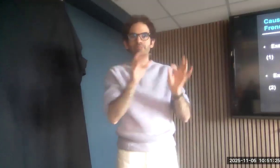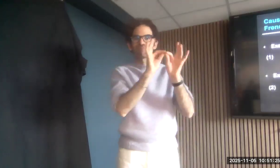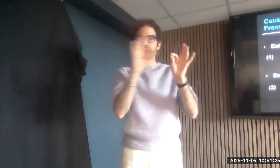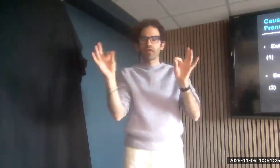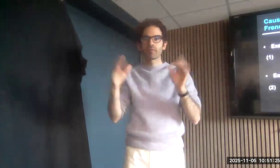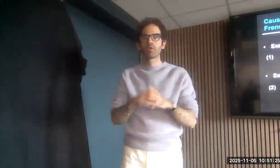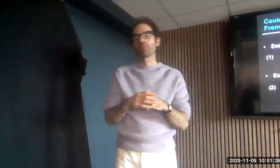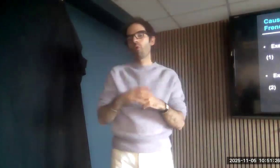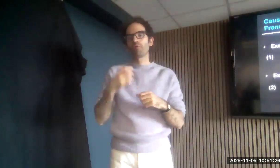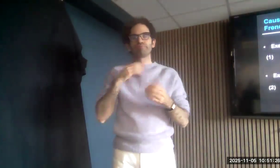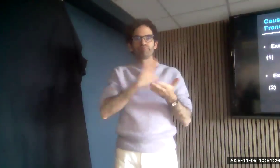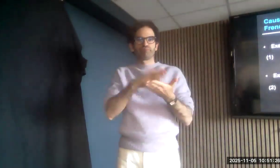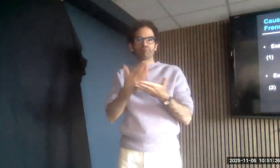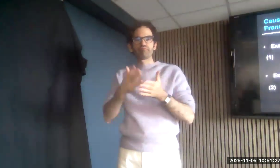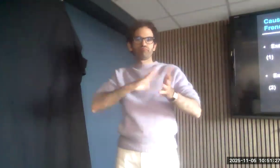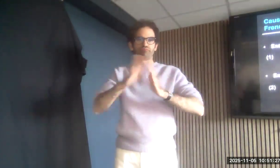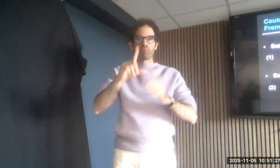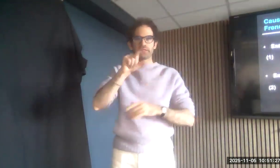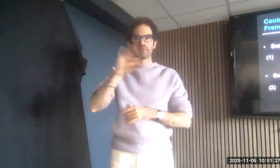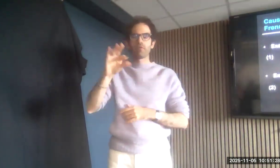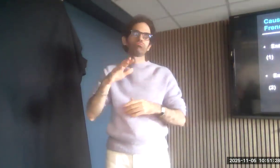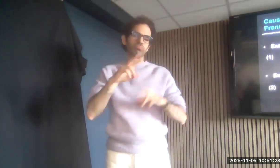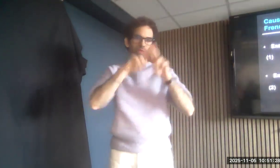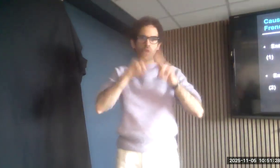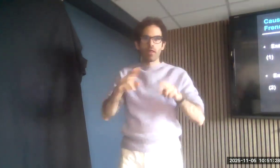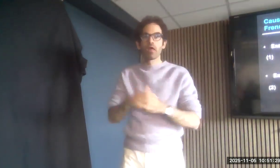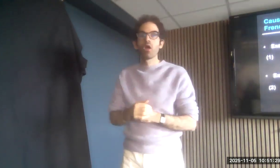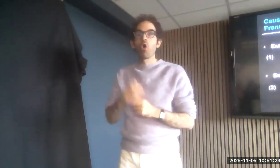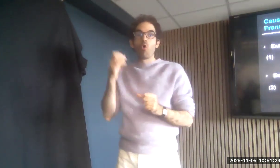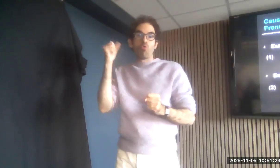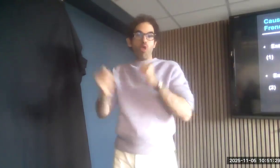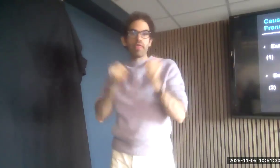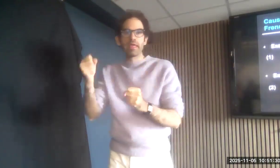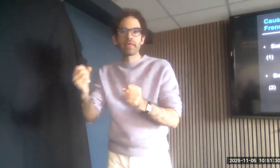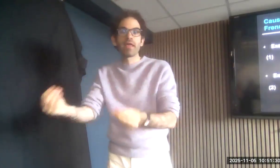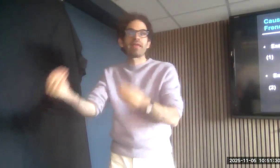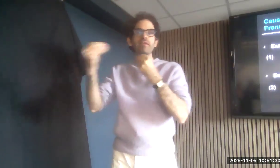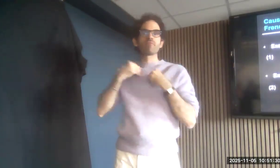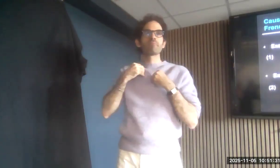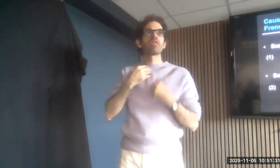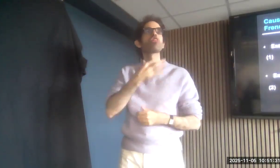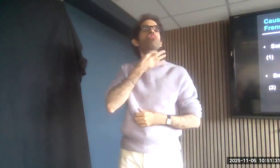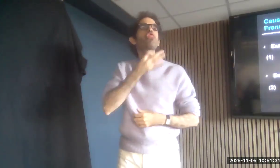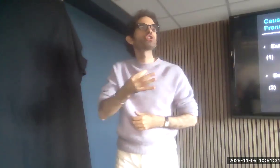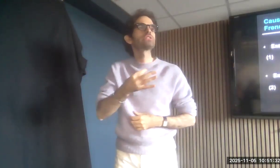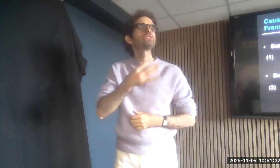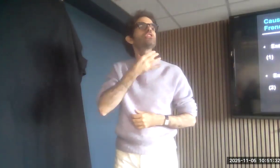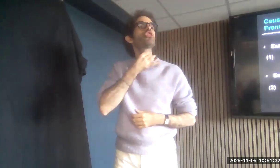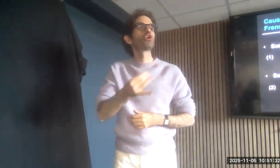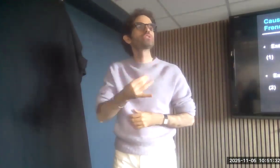We can see this sentence here, I'll translate it into International Sign. Courir me donnes soif.